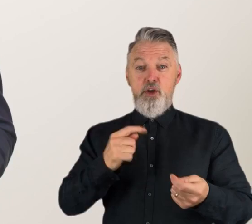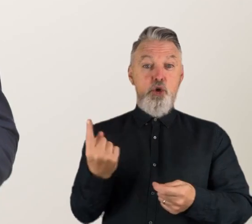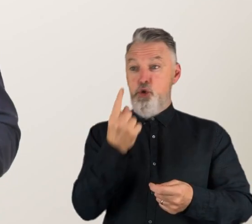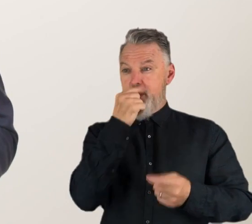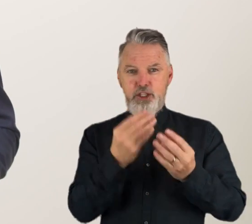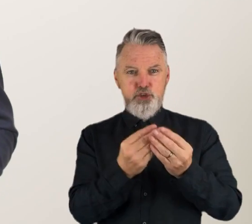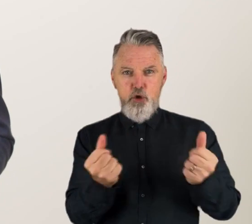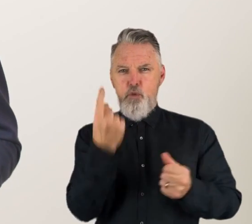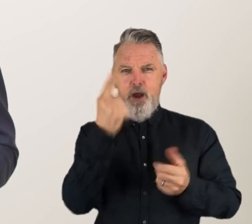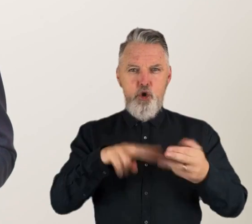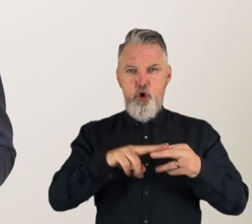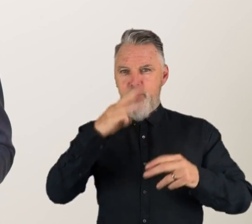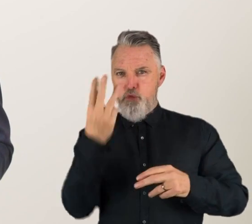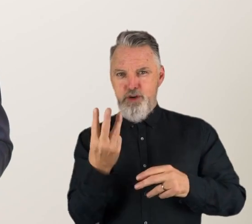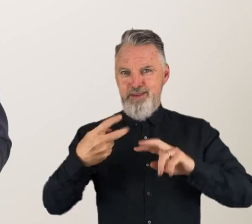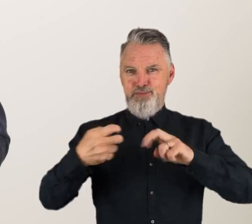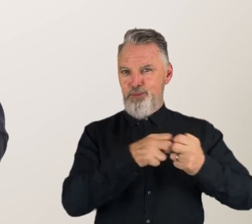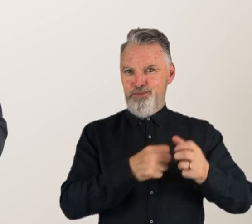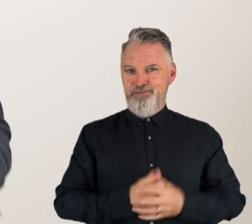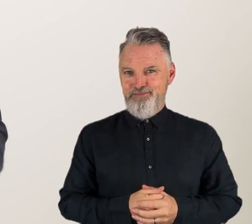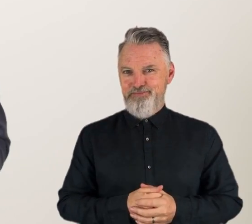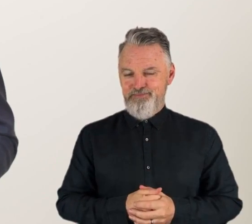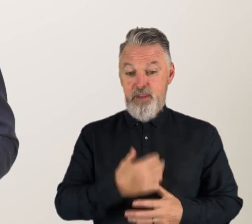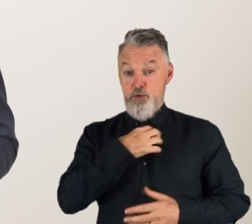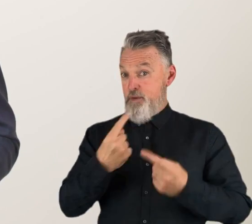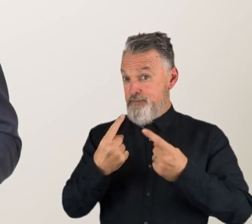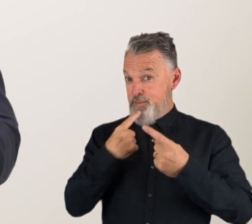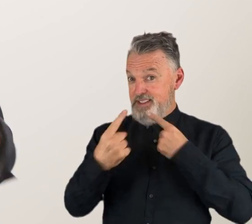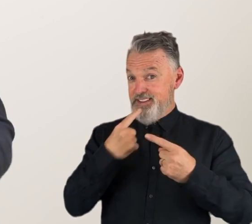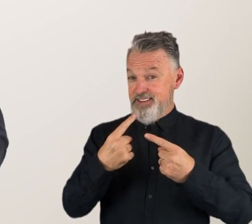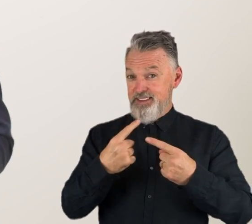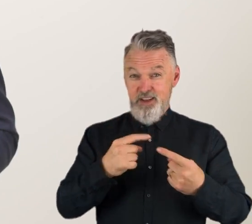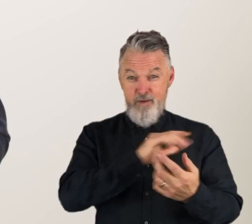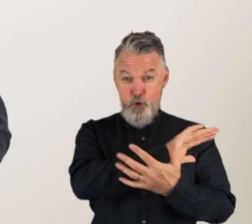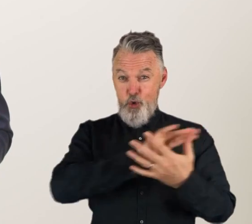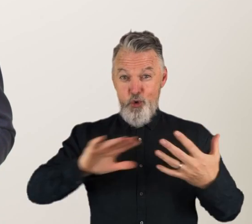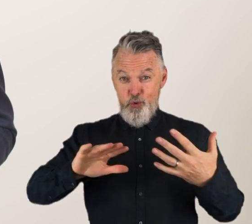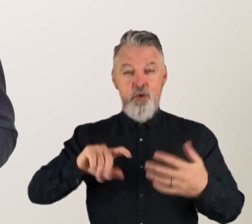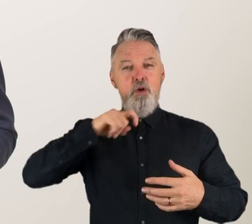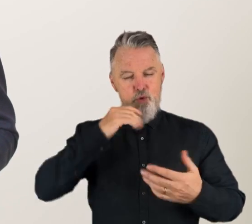one of 3 problems that have been identified. More information on all of these things will be shared with you tomorrow.